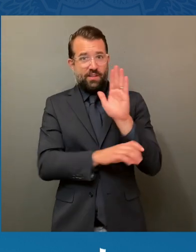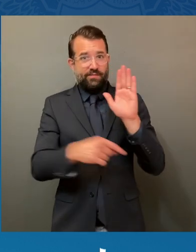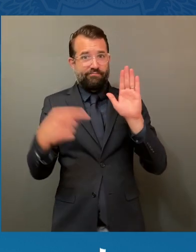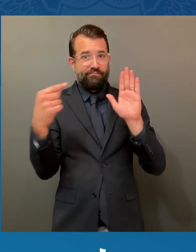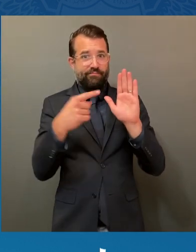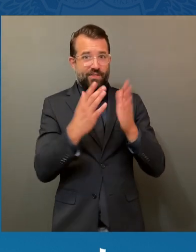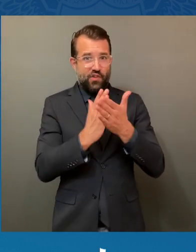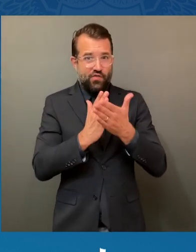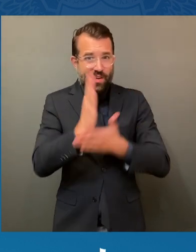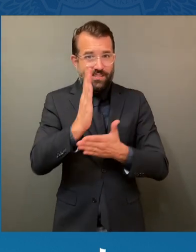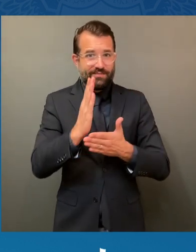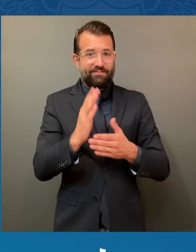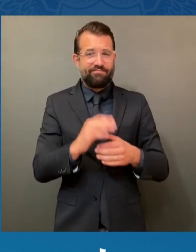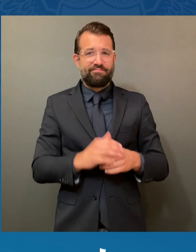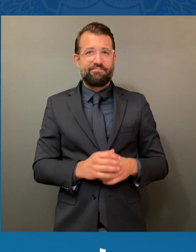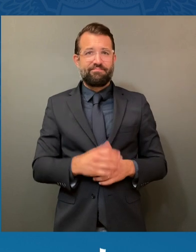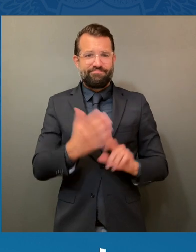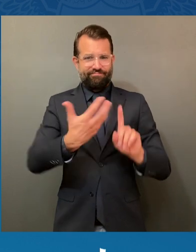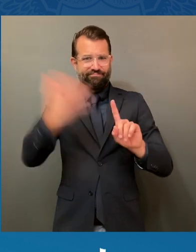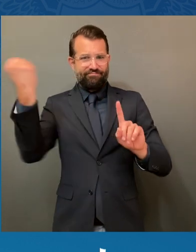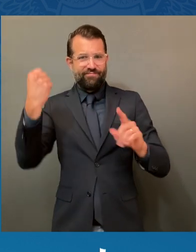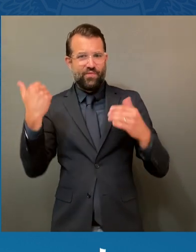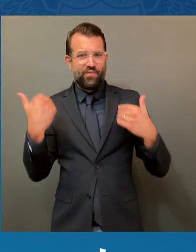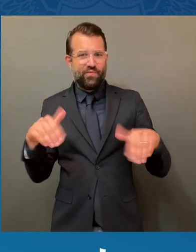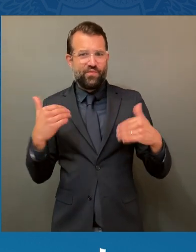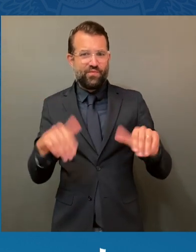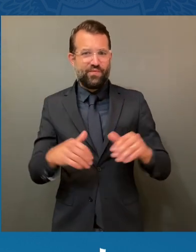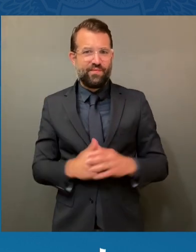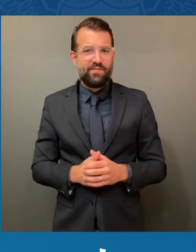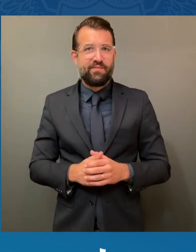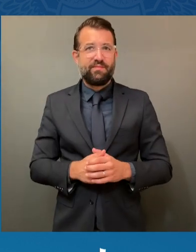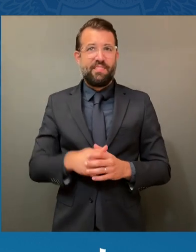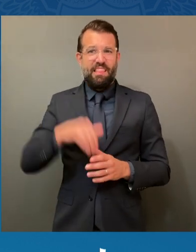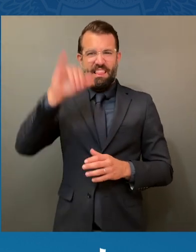that had been recognized, from the people of America,